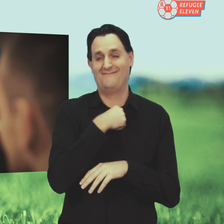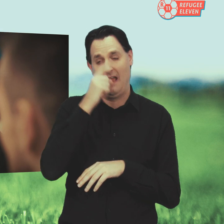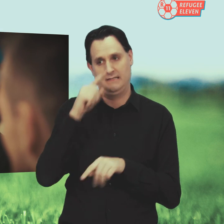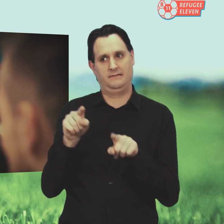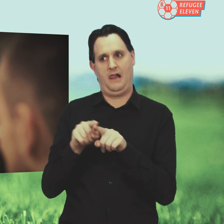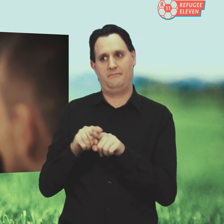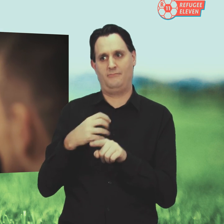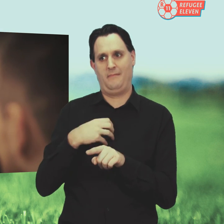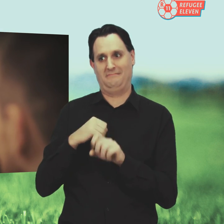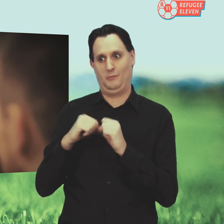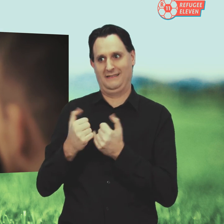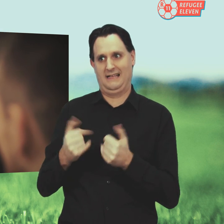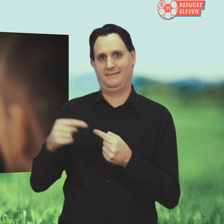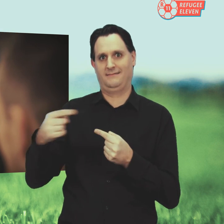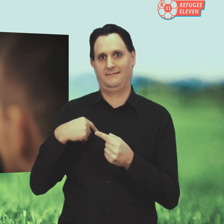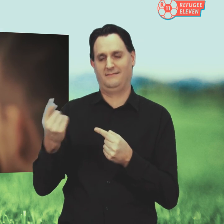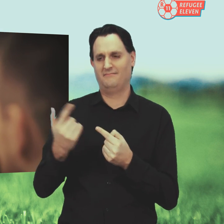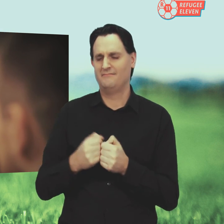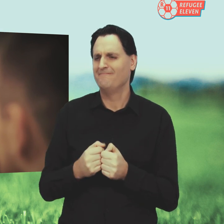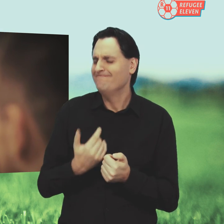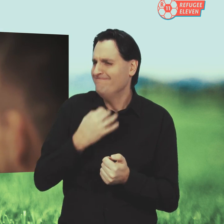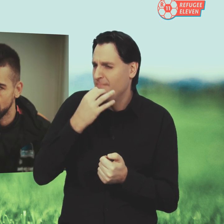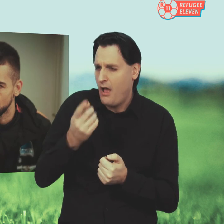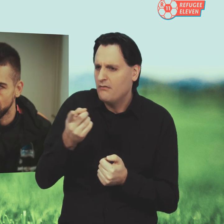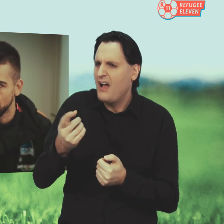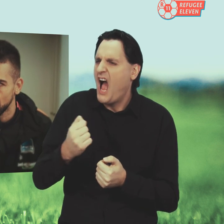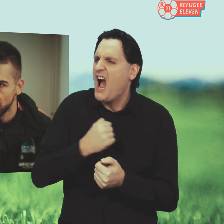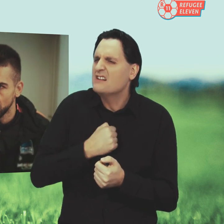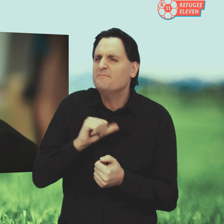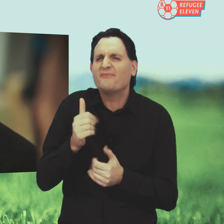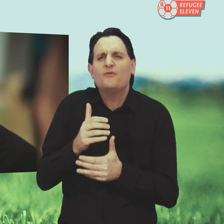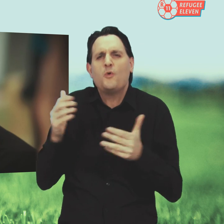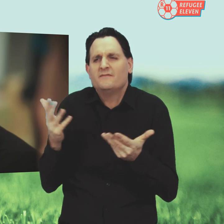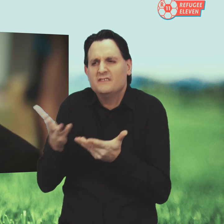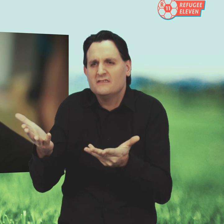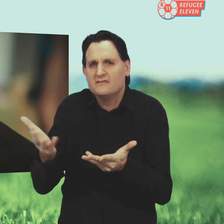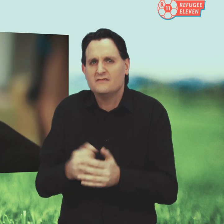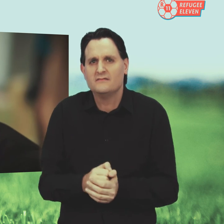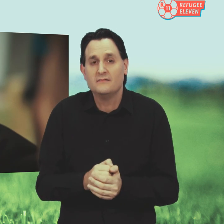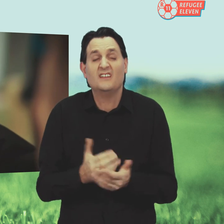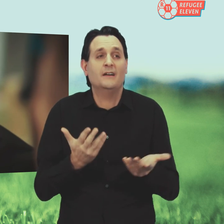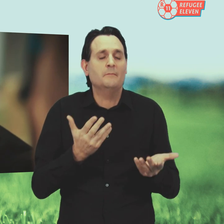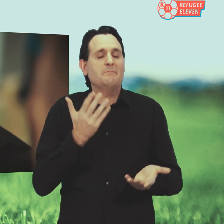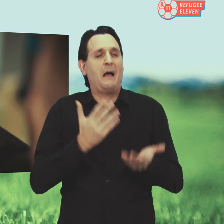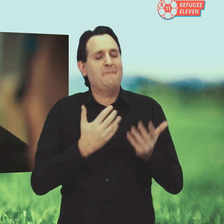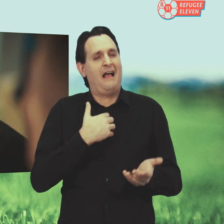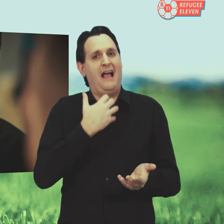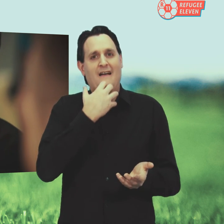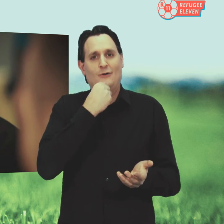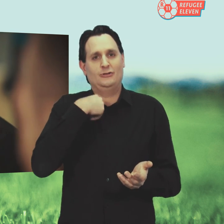So you're in a similar situation now. What is your biggest fear? Sometimes you try to not think about it,